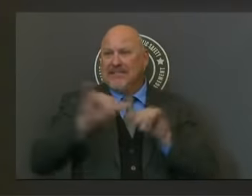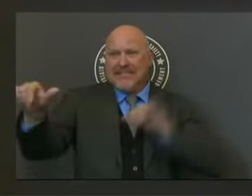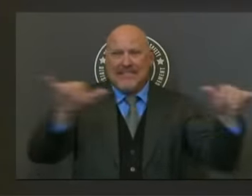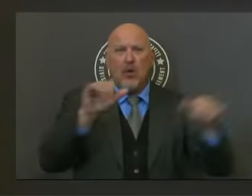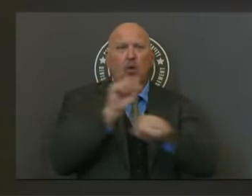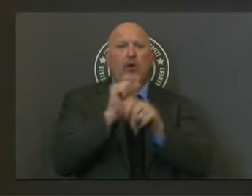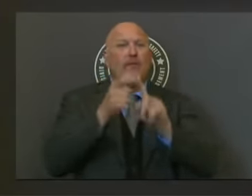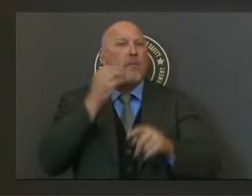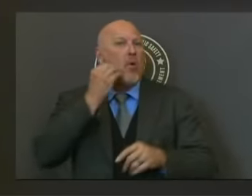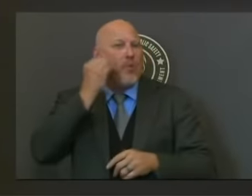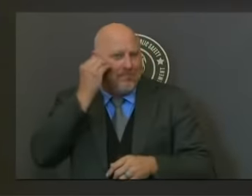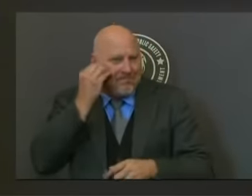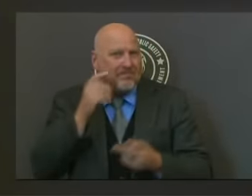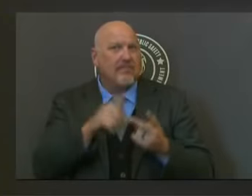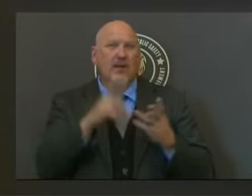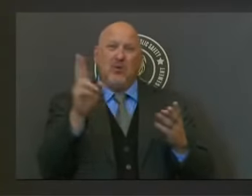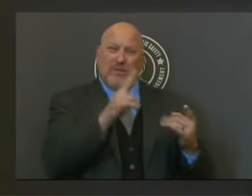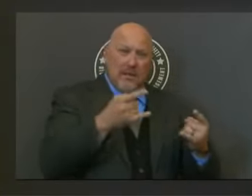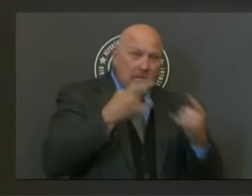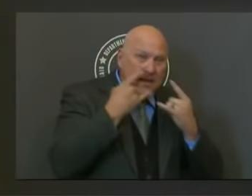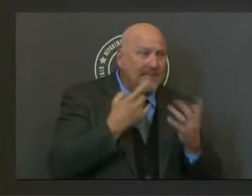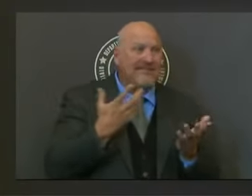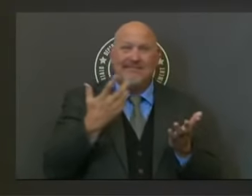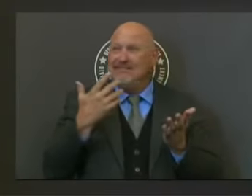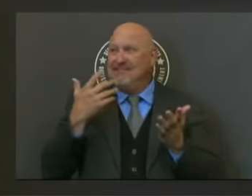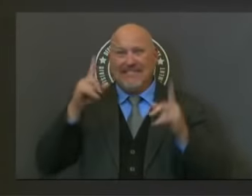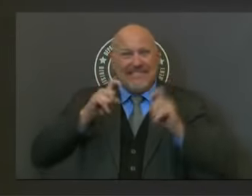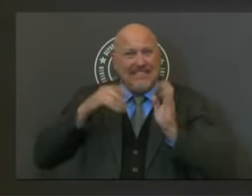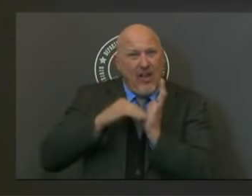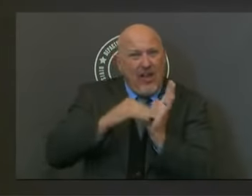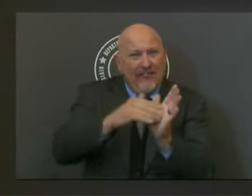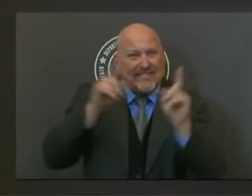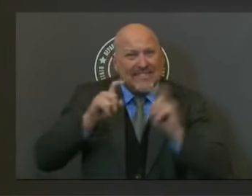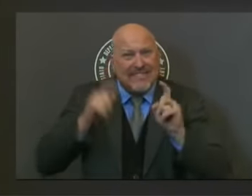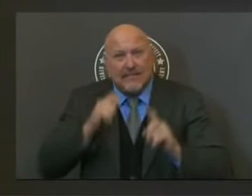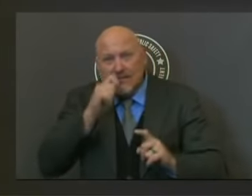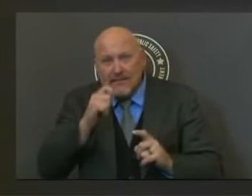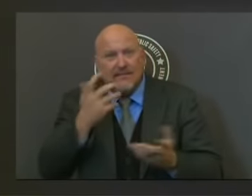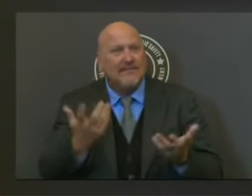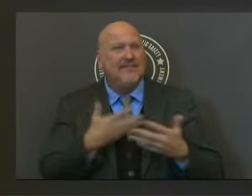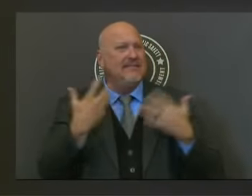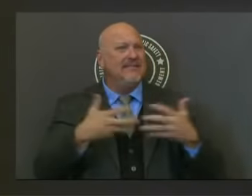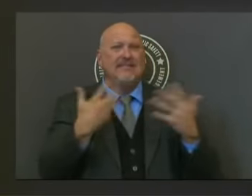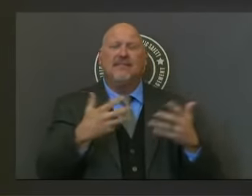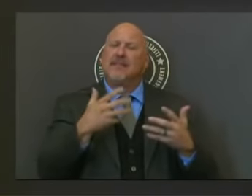know that we will get through